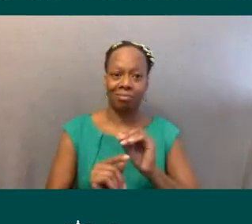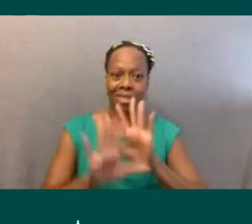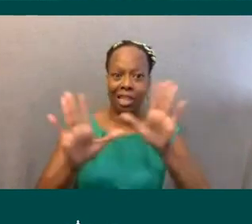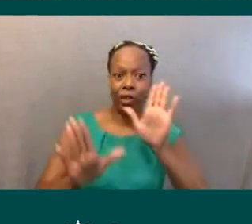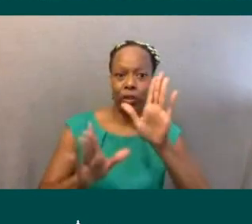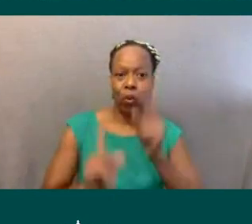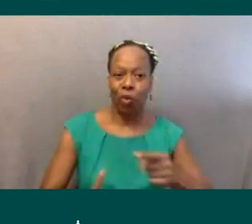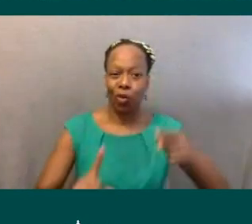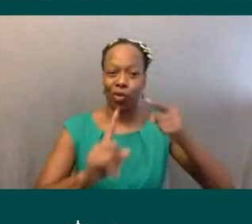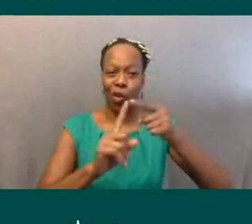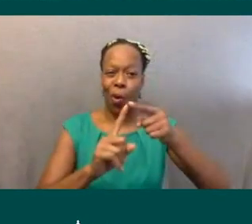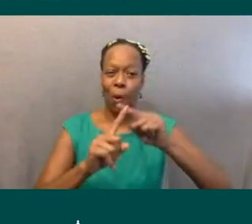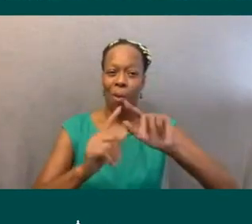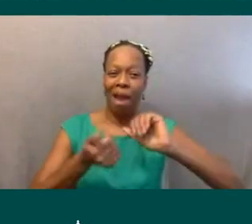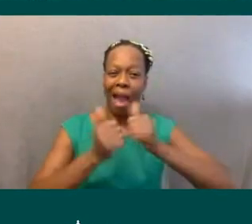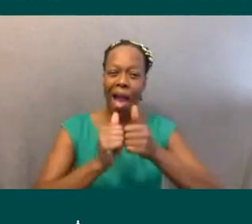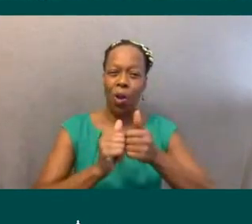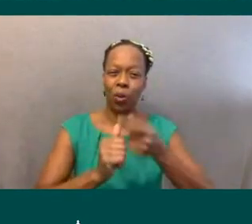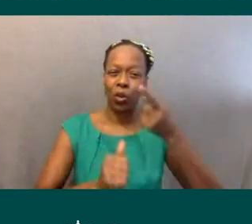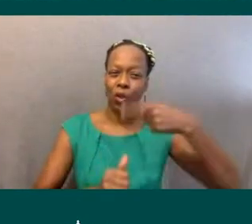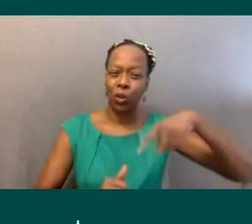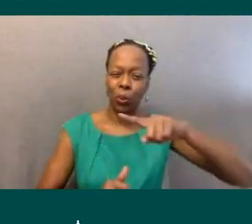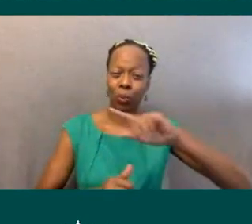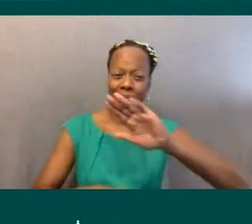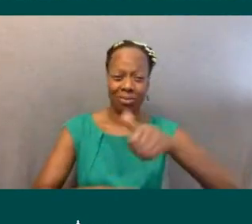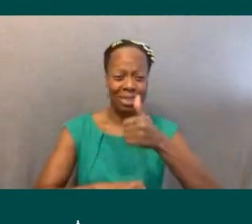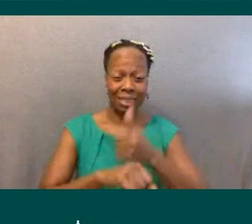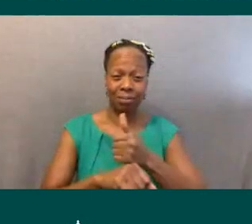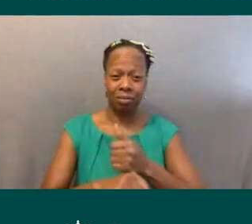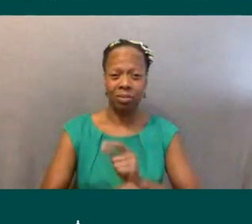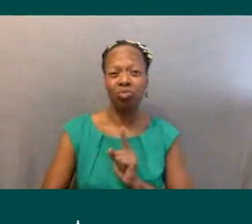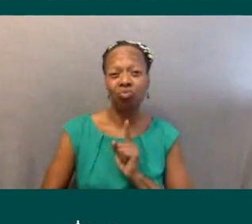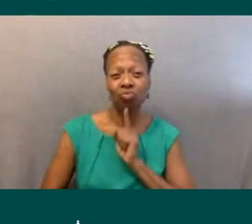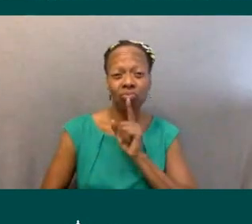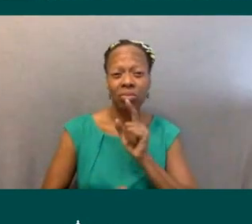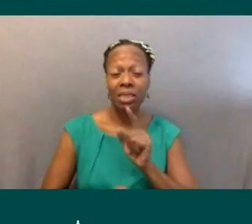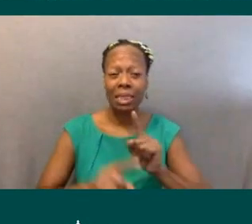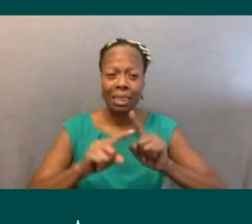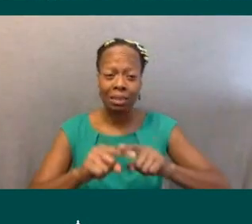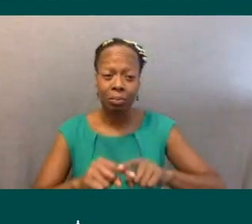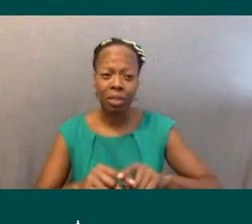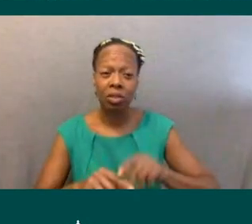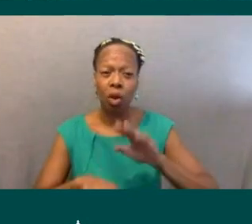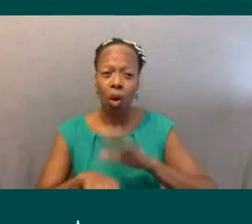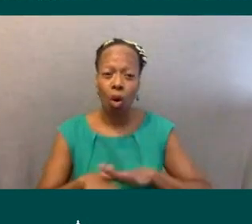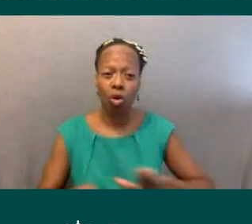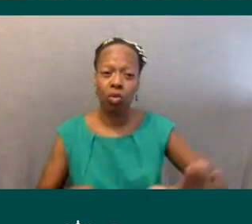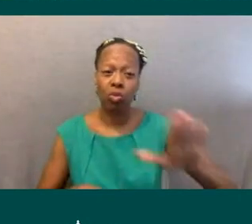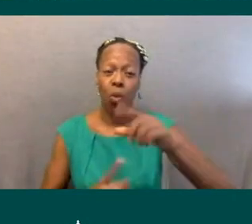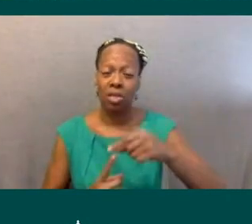how you go about putting it together is really dependent upon your specific situation